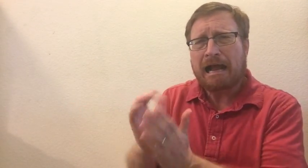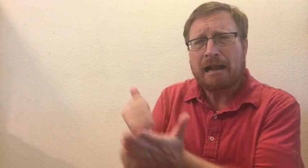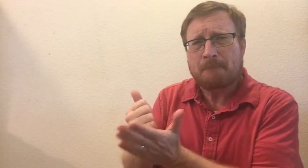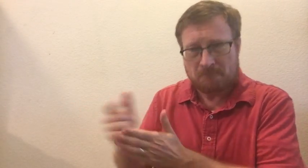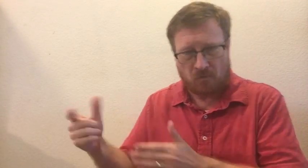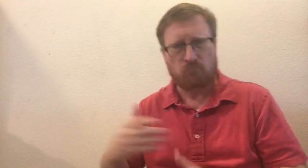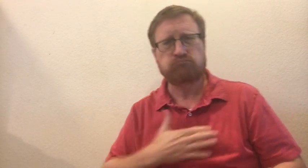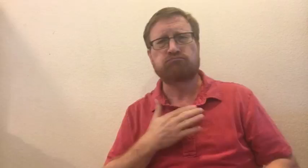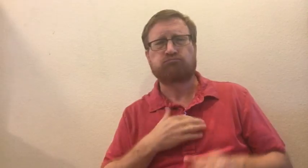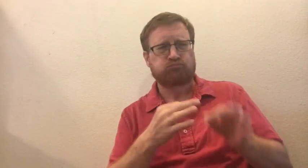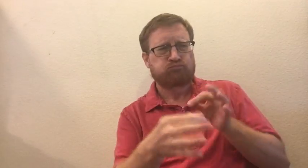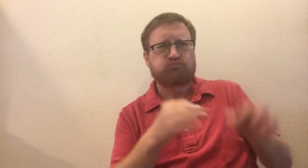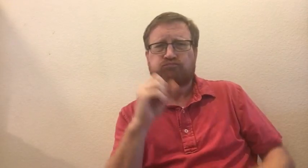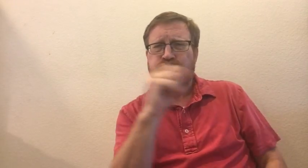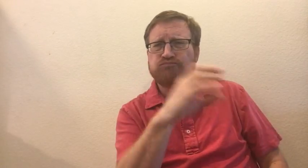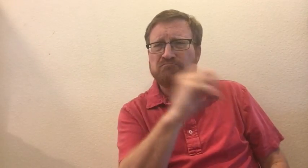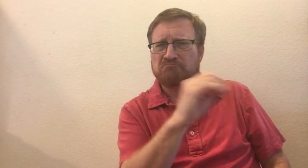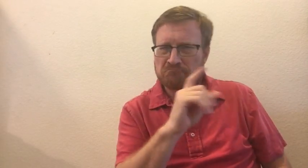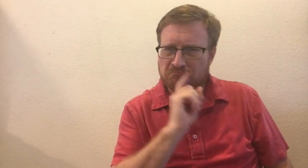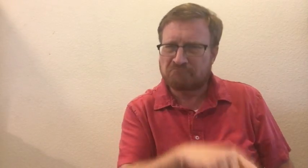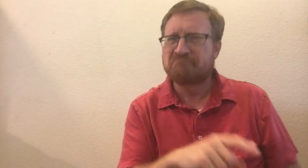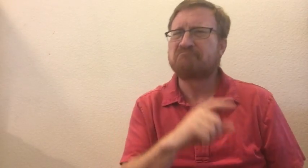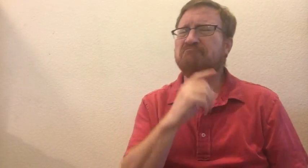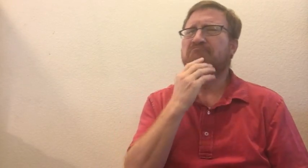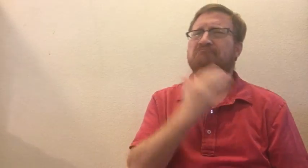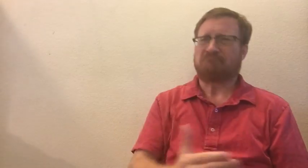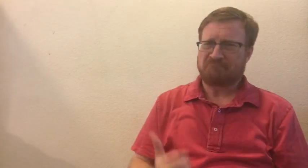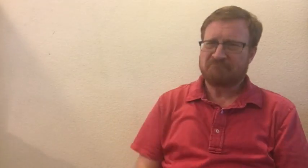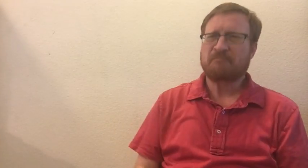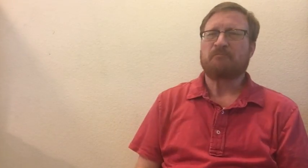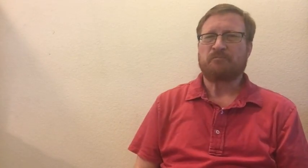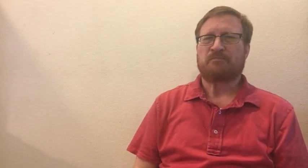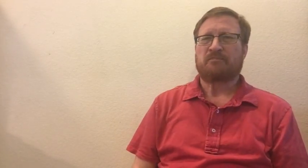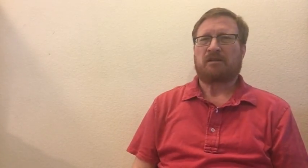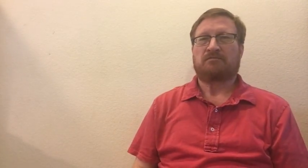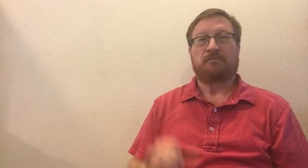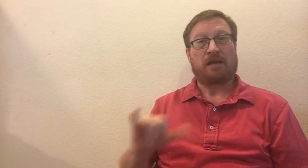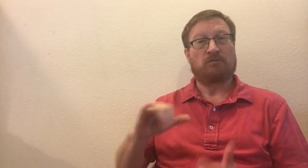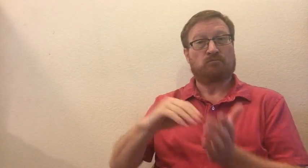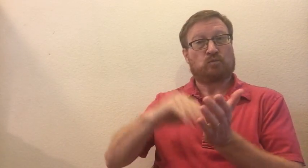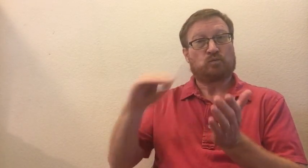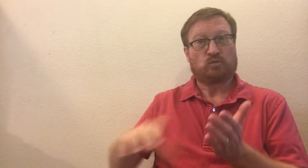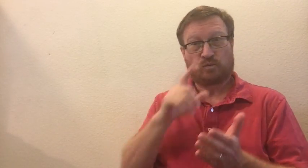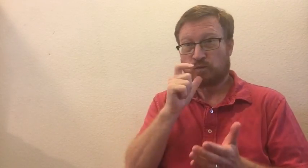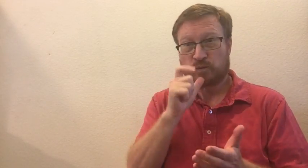because anytime another student needs assistant, they step in and lent that helping hand.